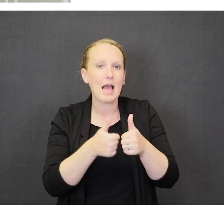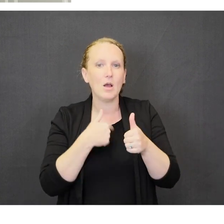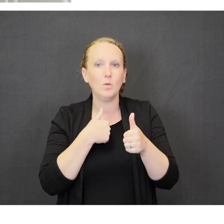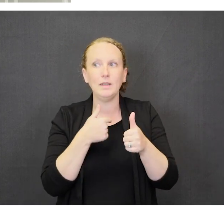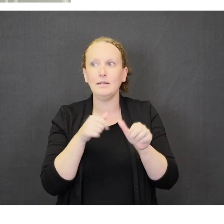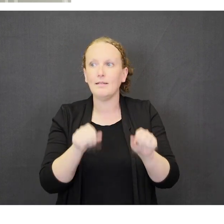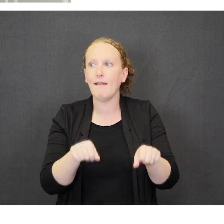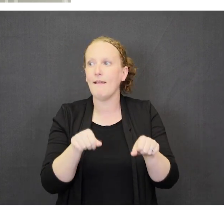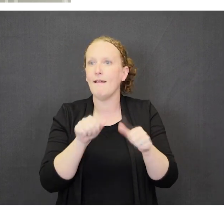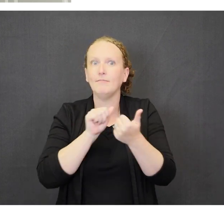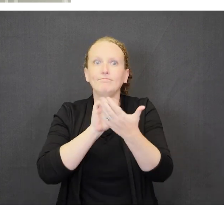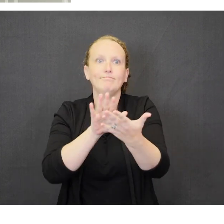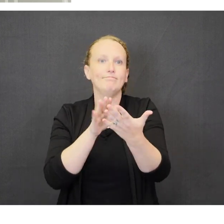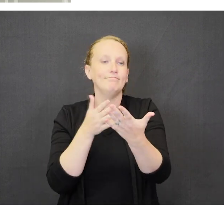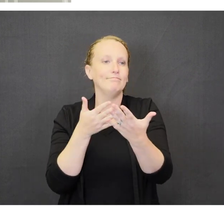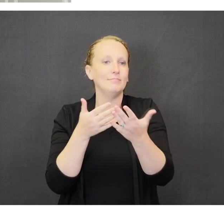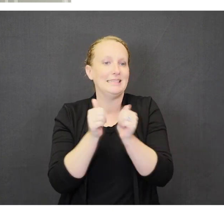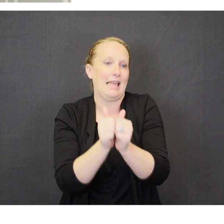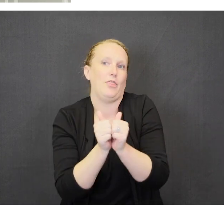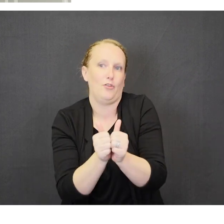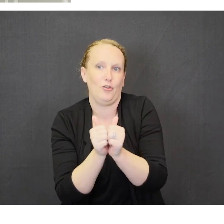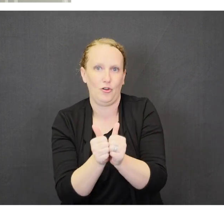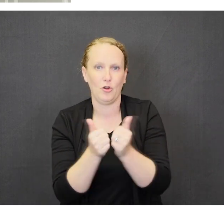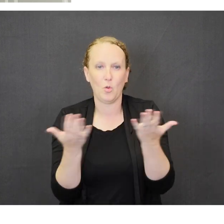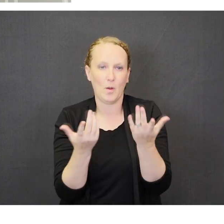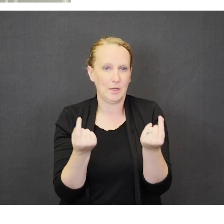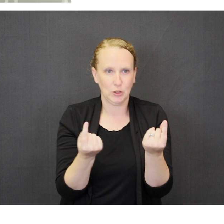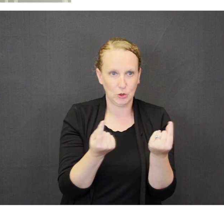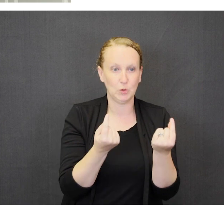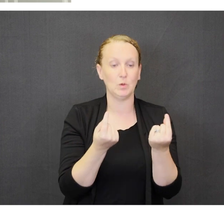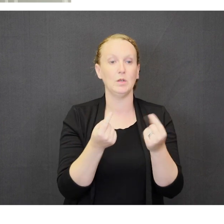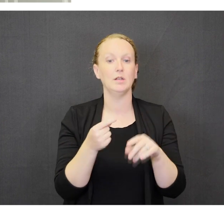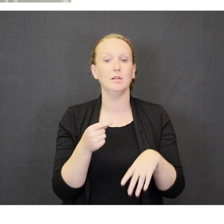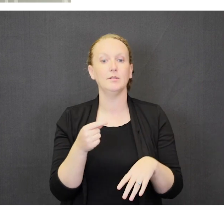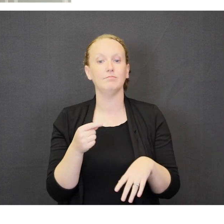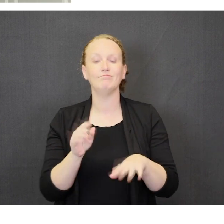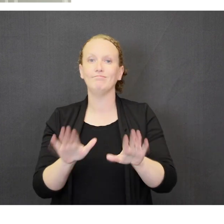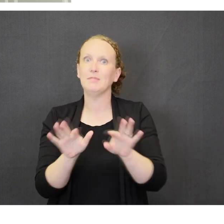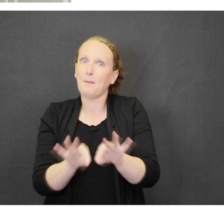being honest about just the impact that this is having I just can't stress